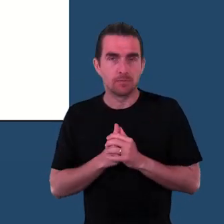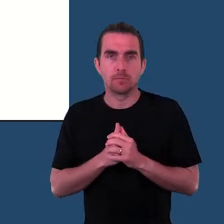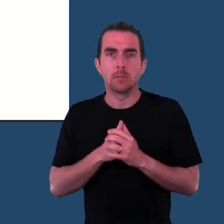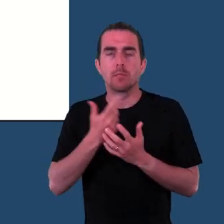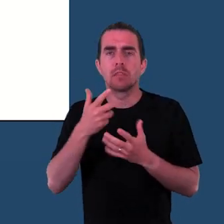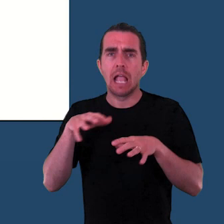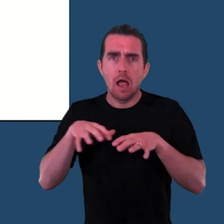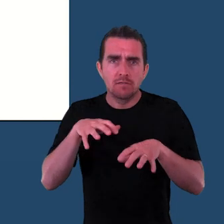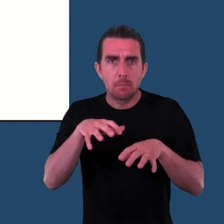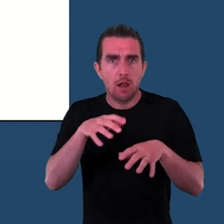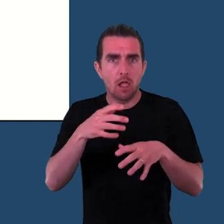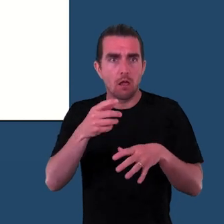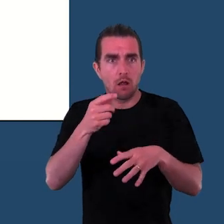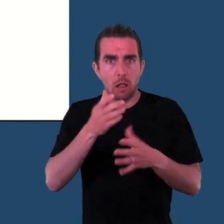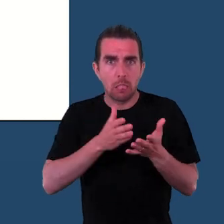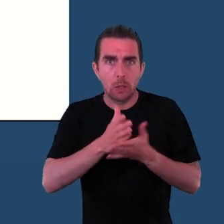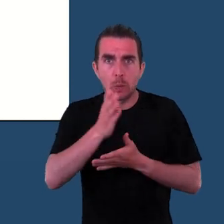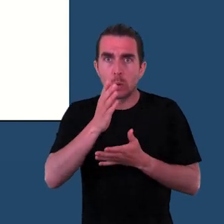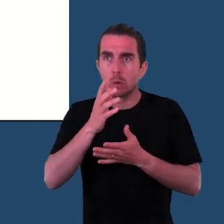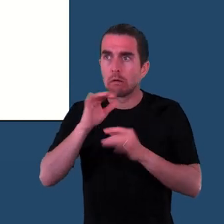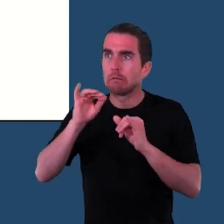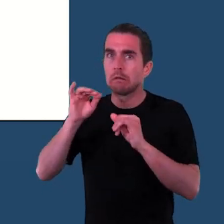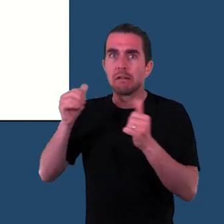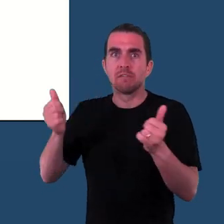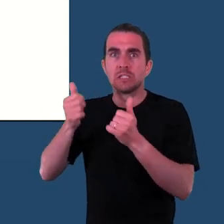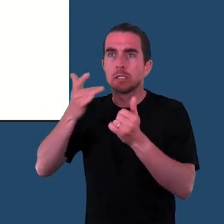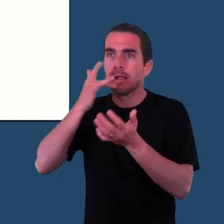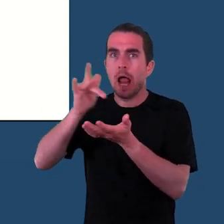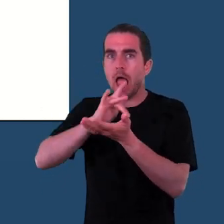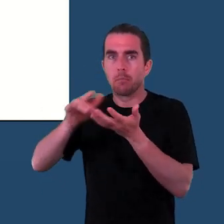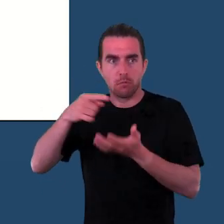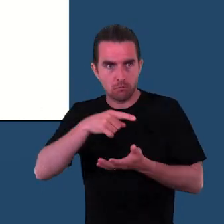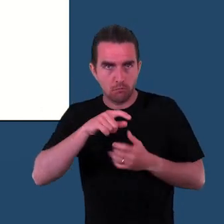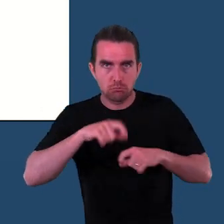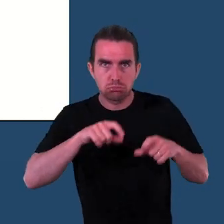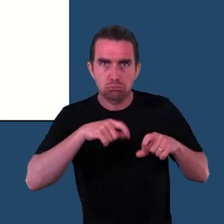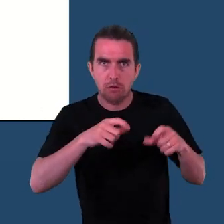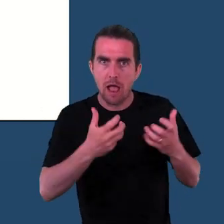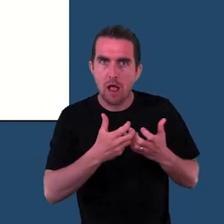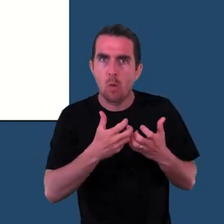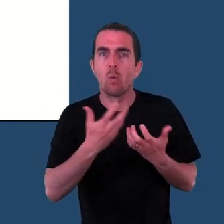what animals managed to survive that end extinction. But yeah,